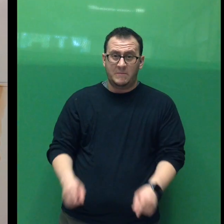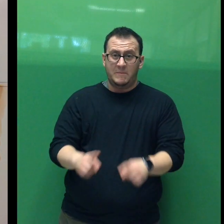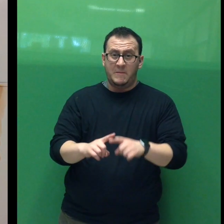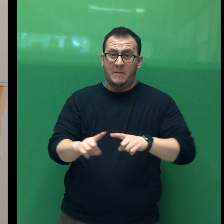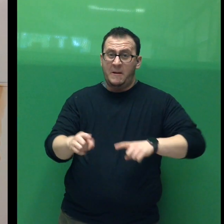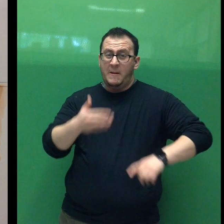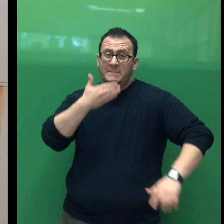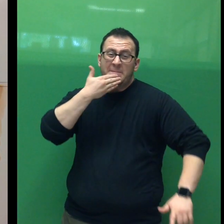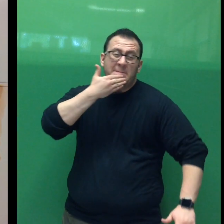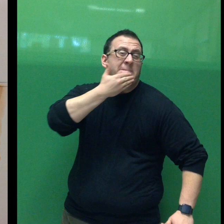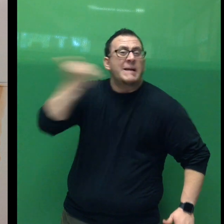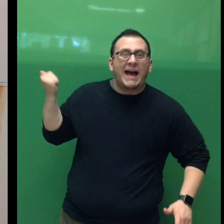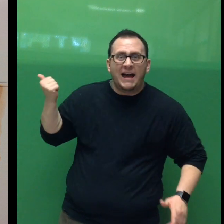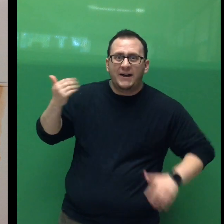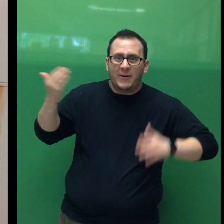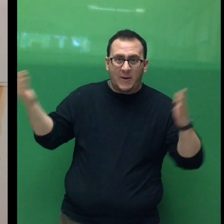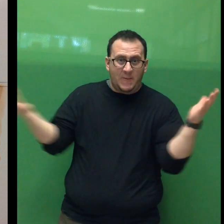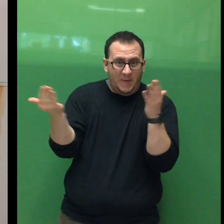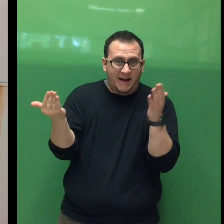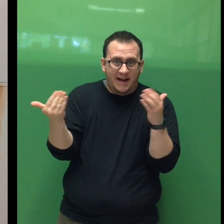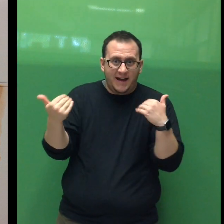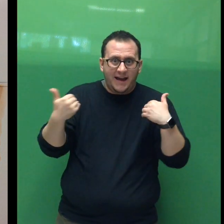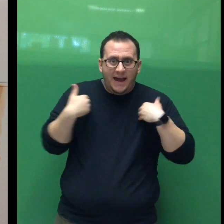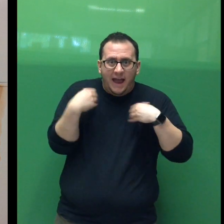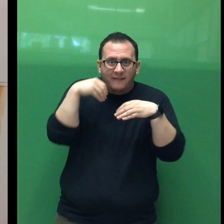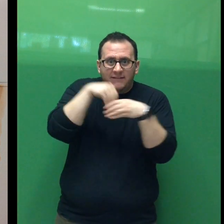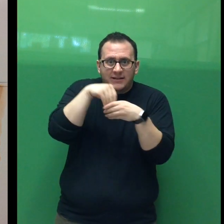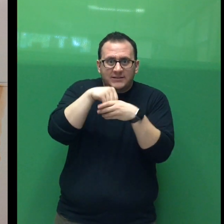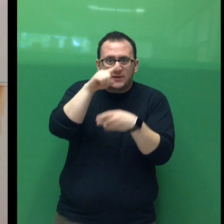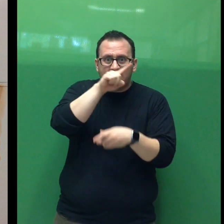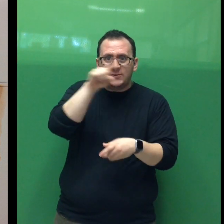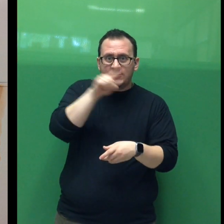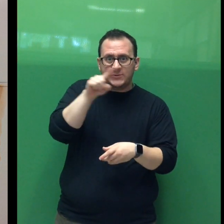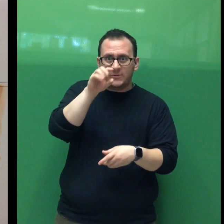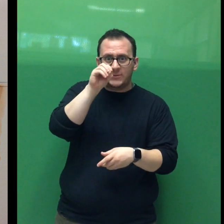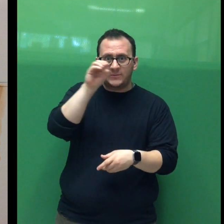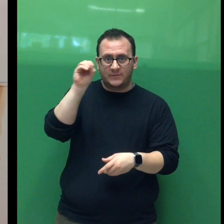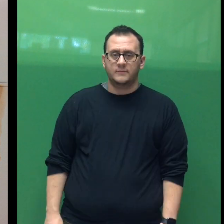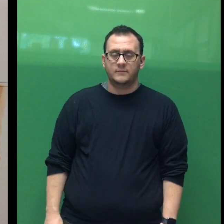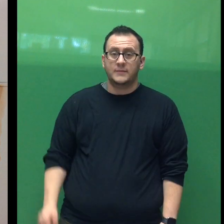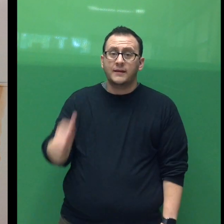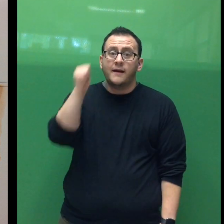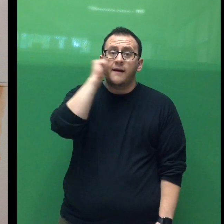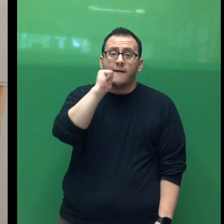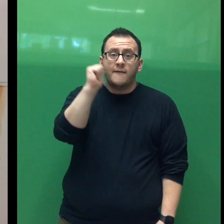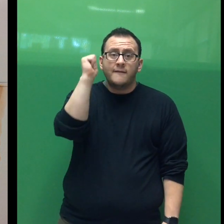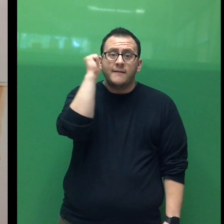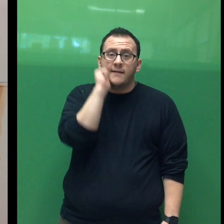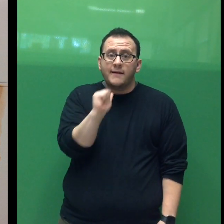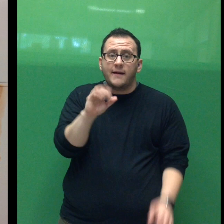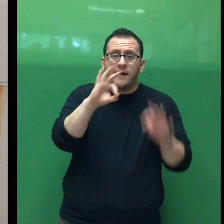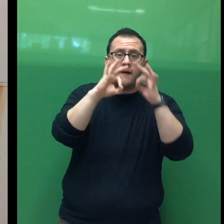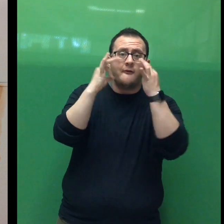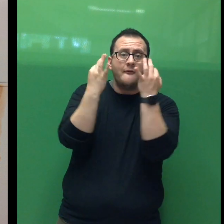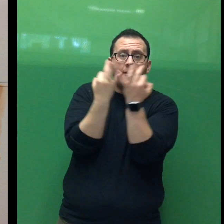Best of all, it has its very own zoo. Everyday families of all kinds go to visit the animals that live there.